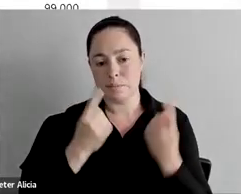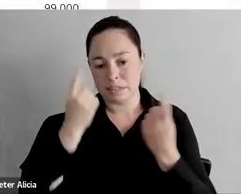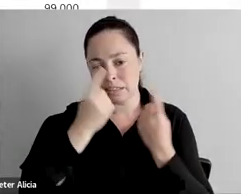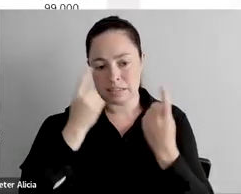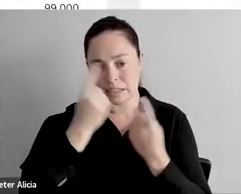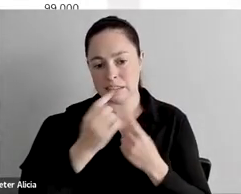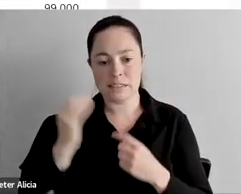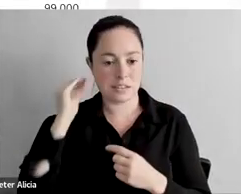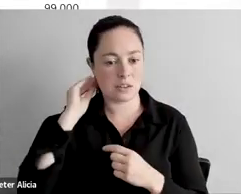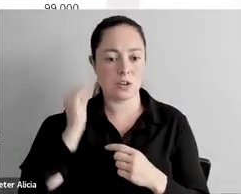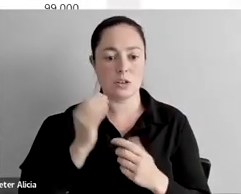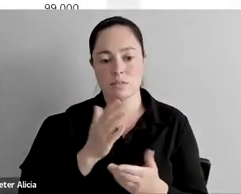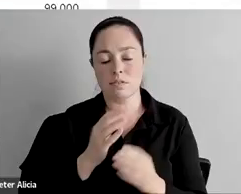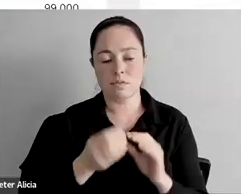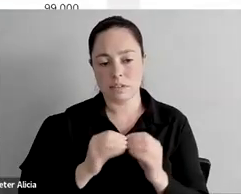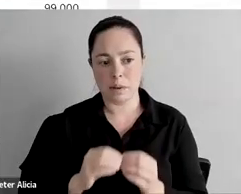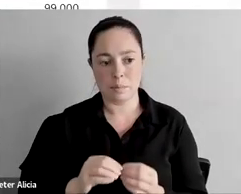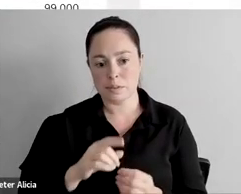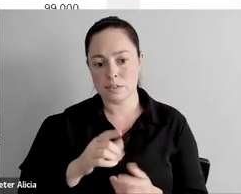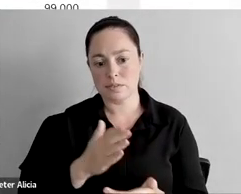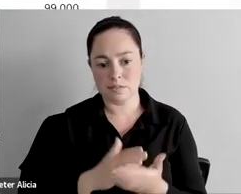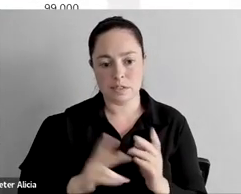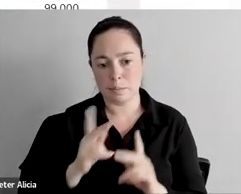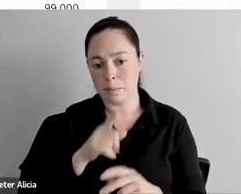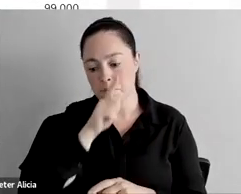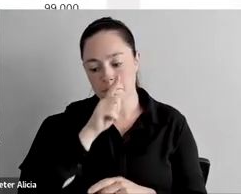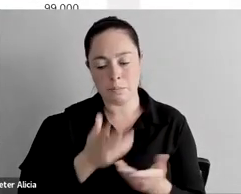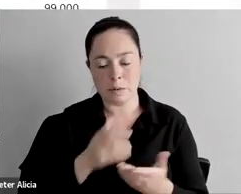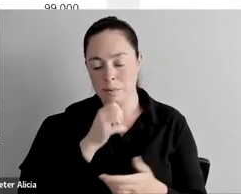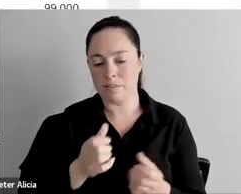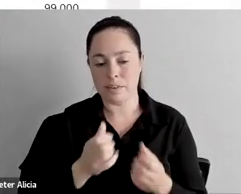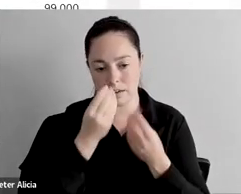mind when we're working with this data for any reason.